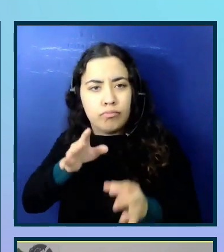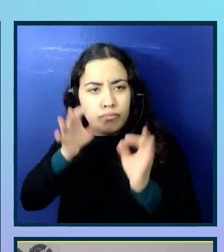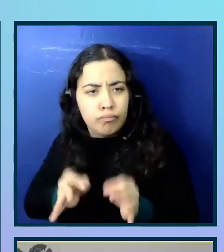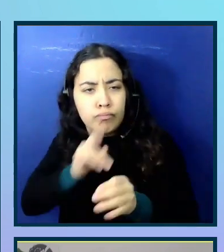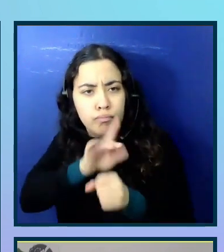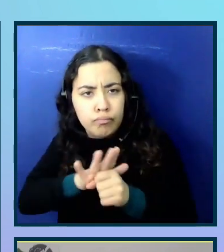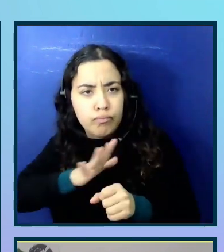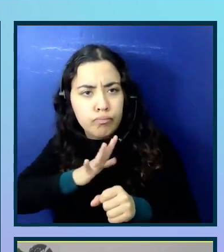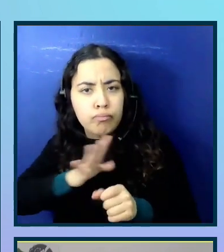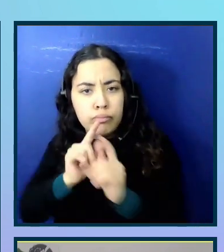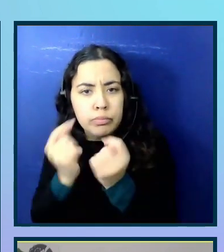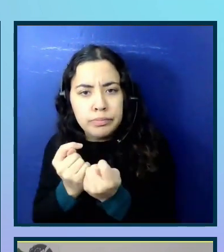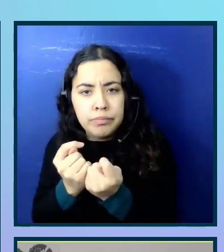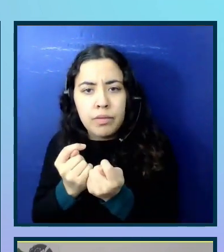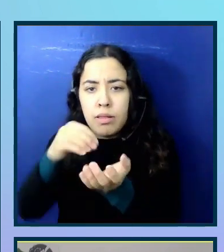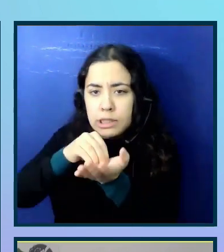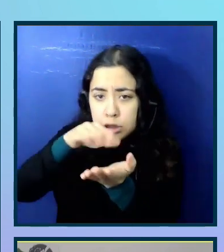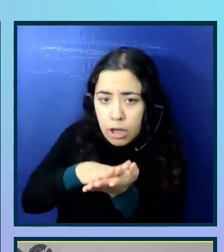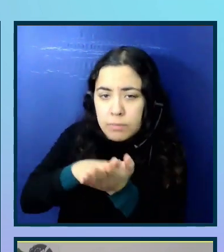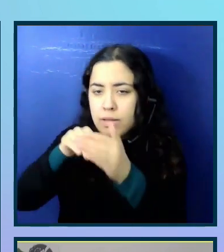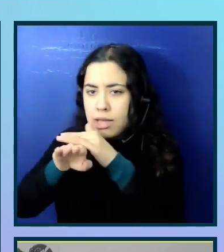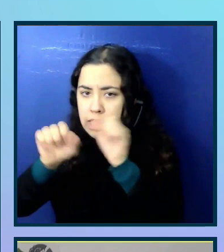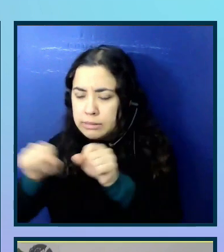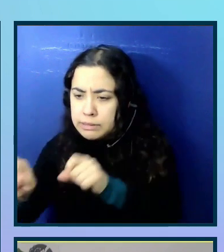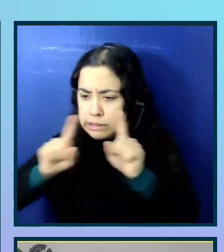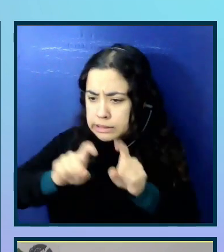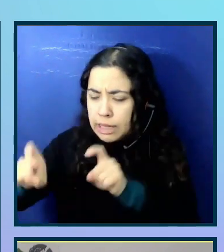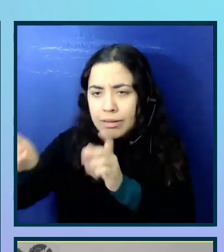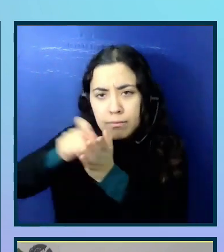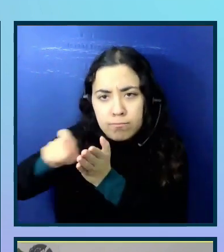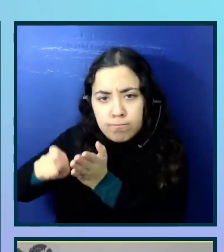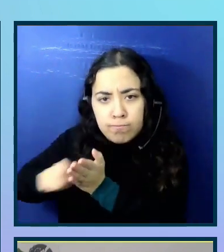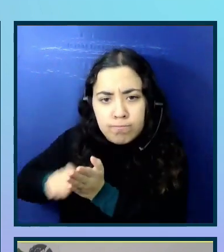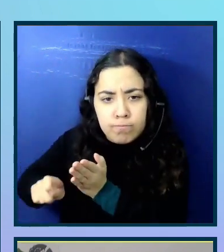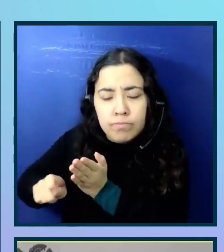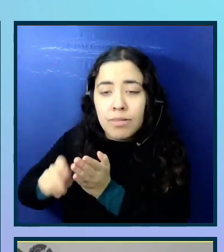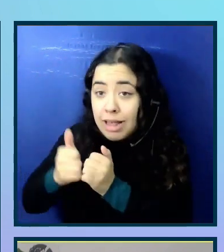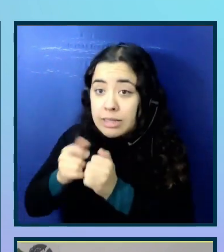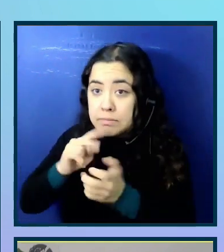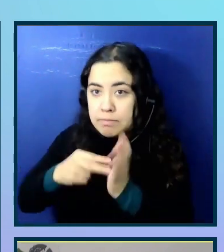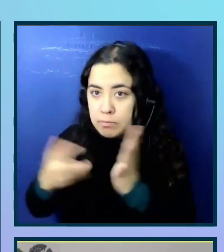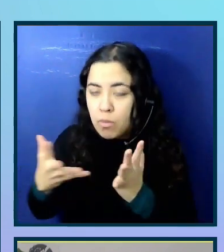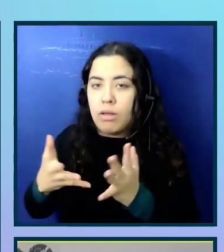and then they can also write test cases for accessibility, which is how might we actually test this implementation.